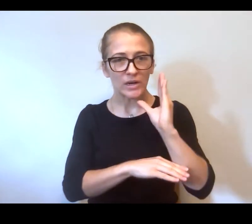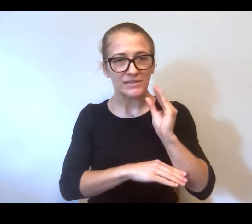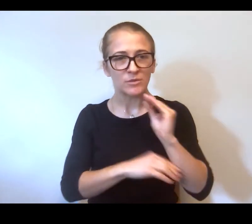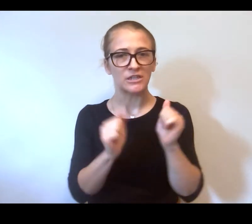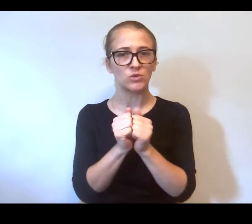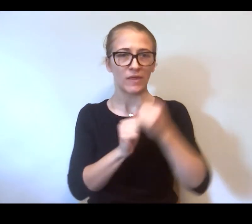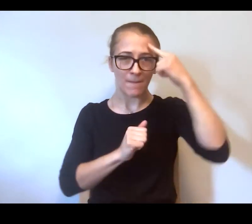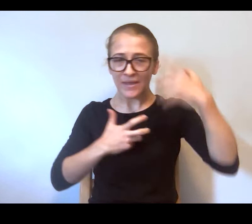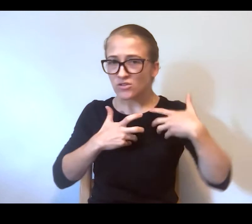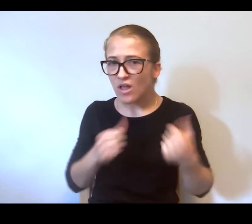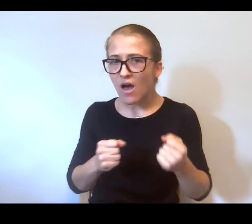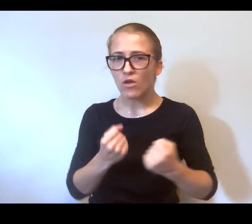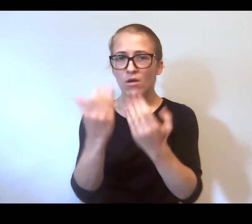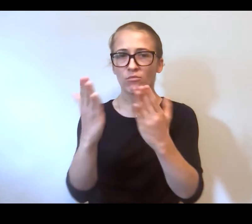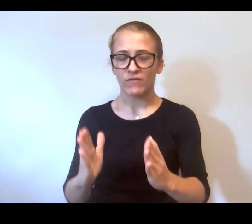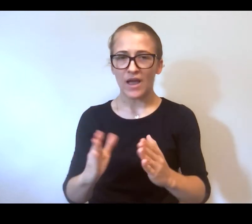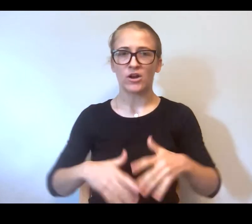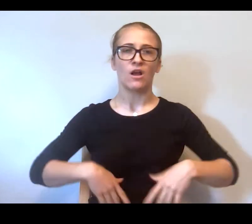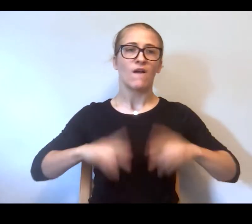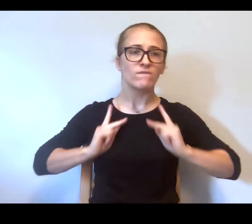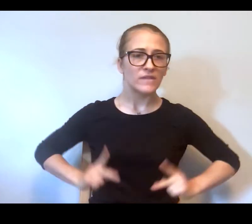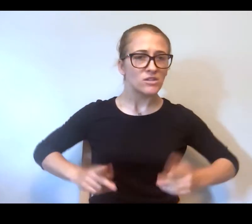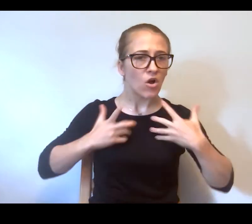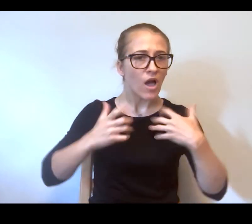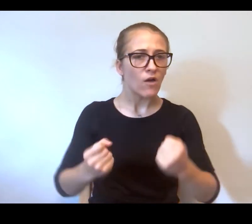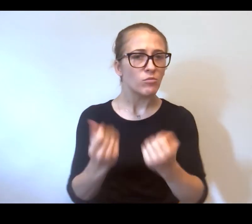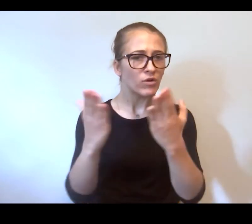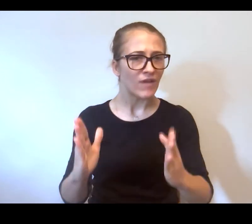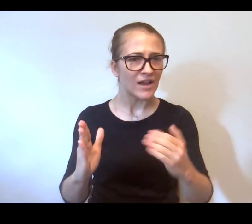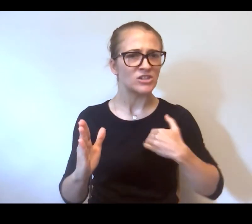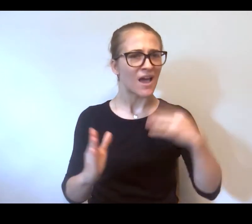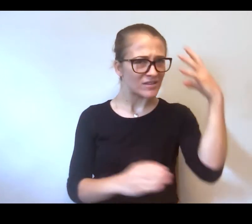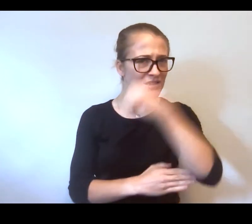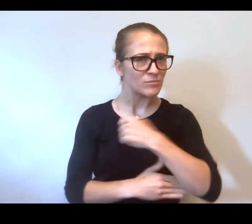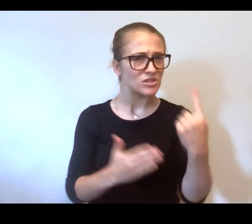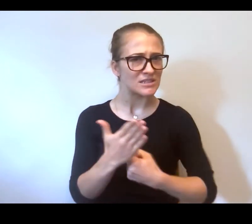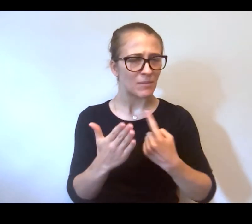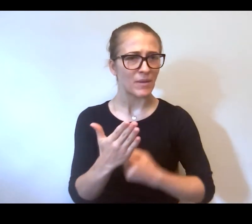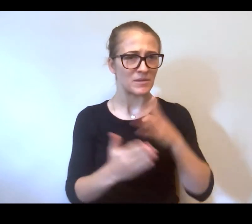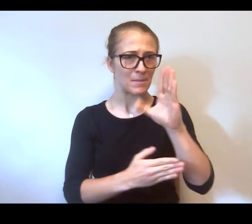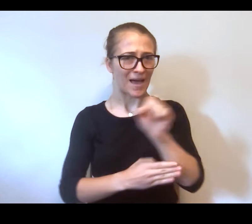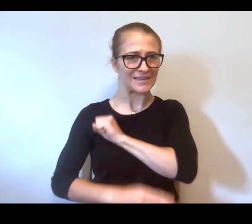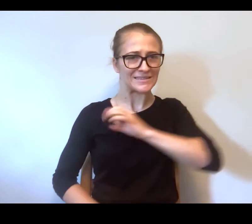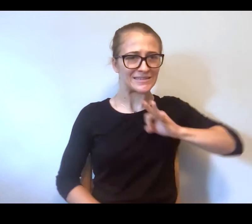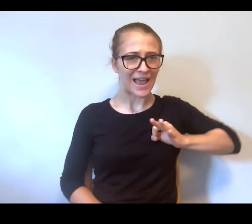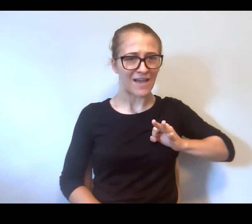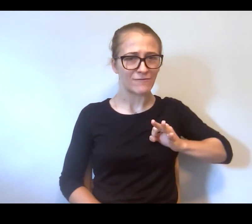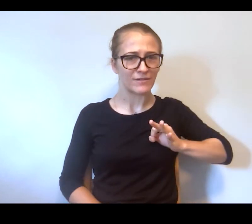health or physical health, you have been communicating with, are there assumptions made sometimes about what